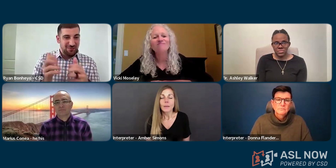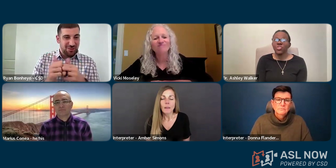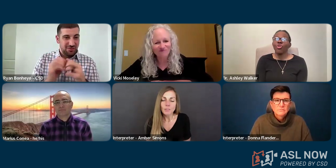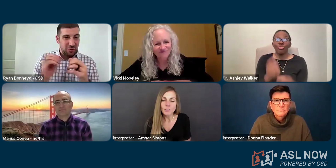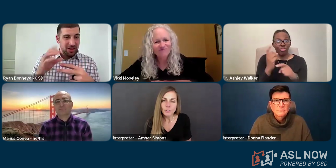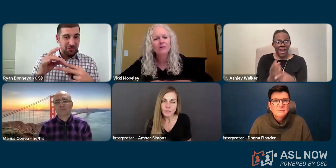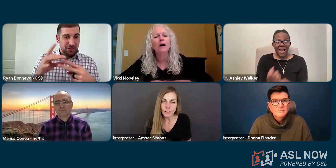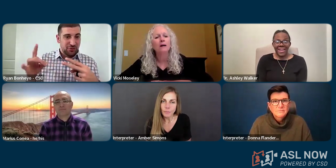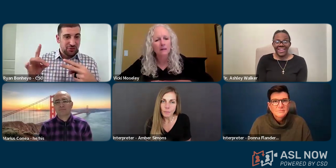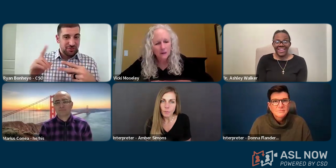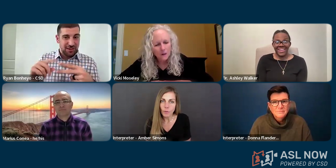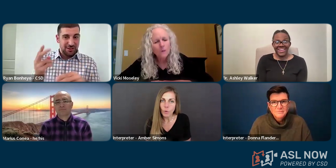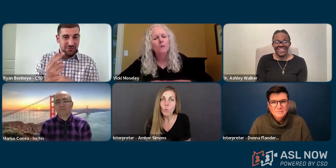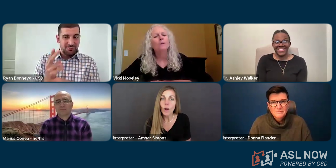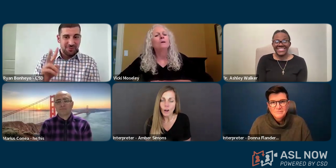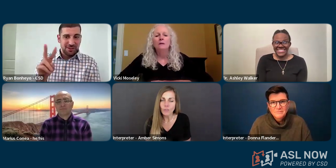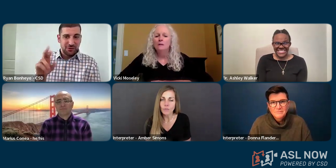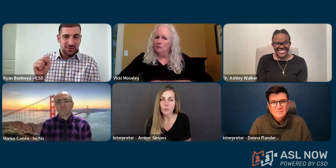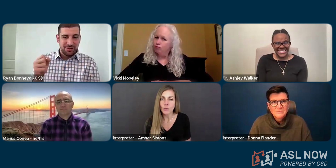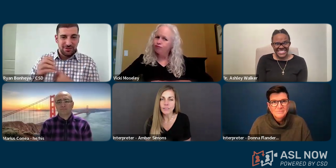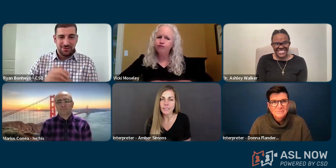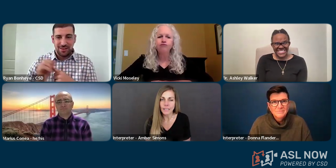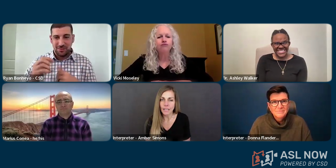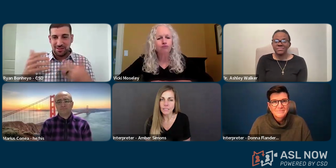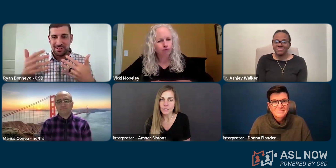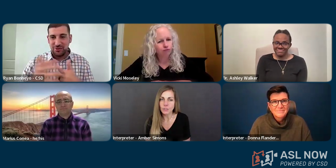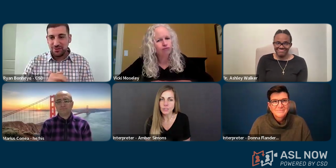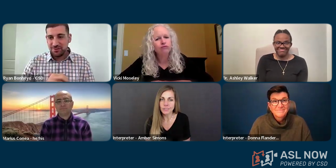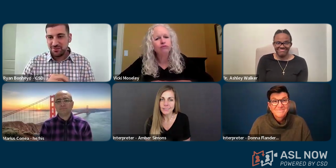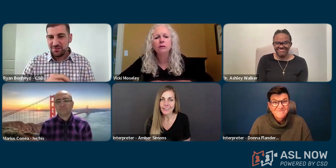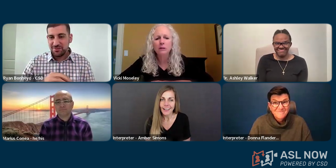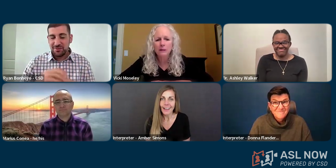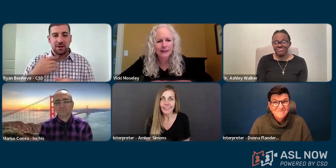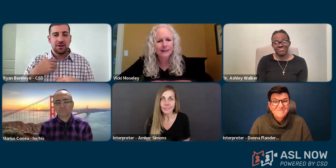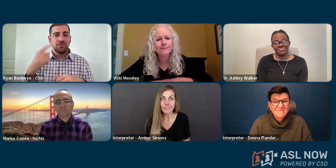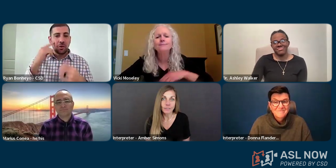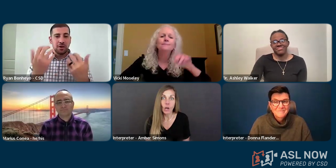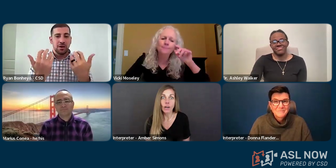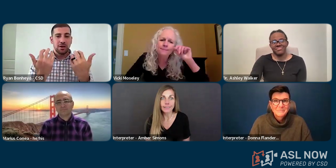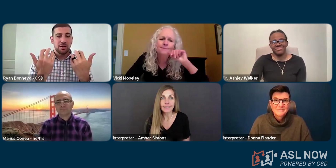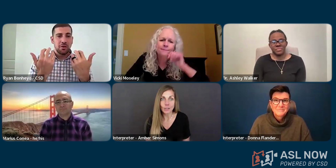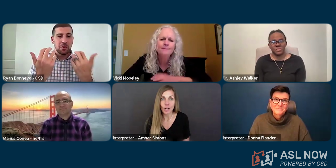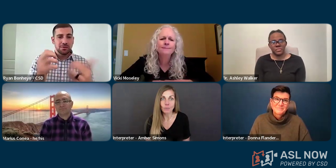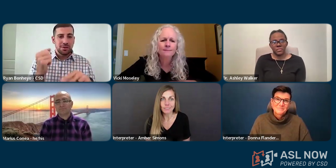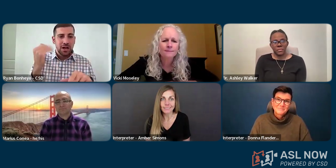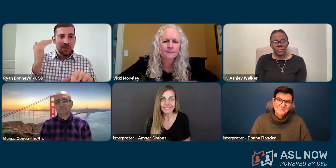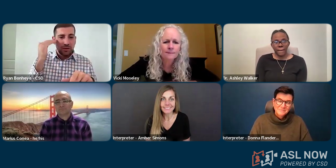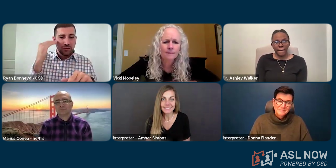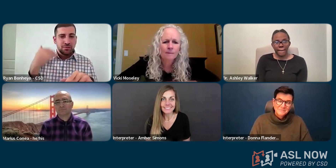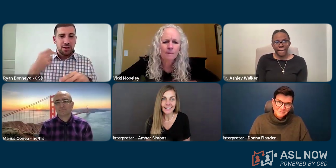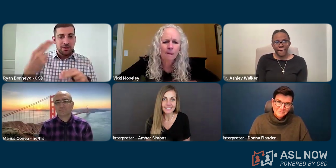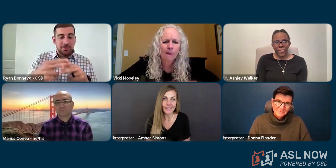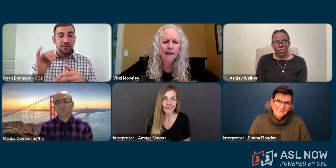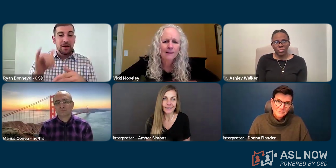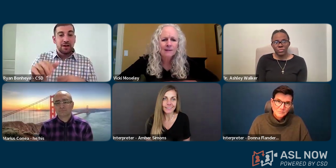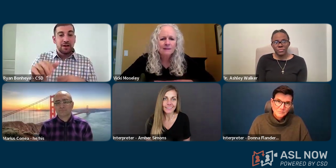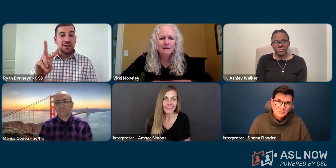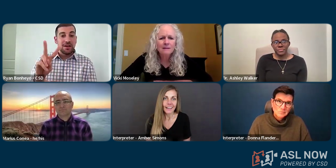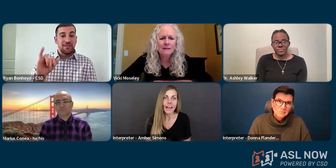Imagine those deaf people, though, who aren't fluent in English and VRS is their option. Kind of scary.